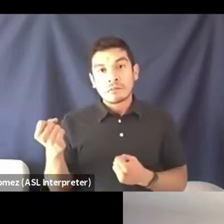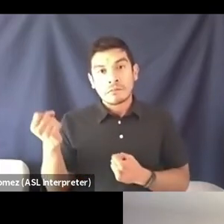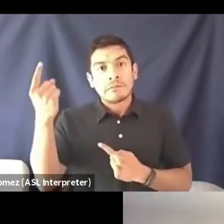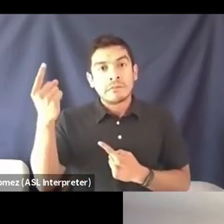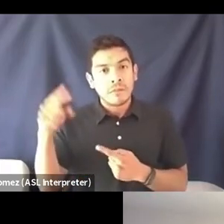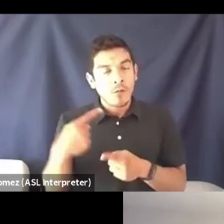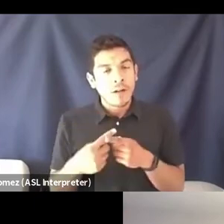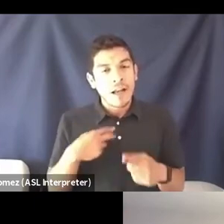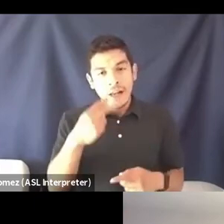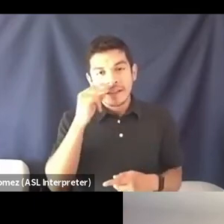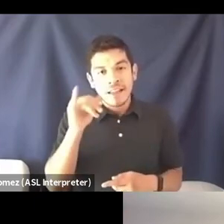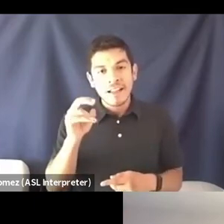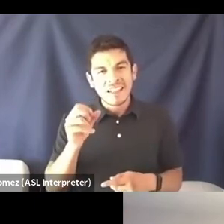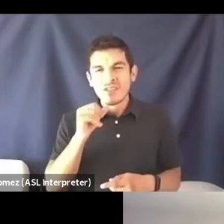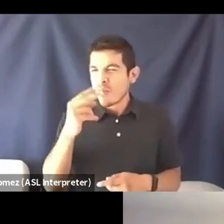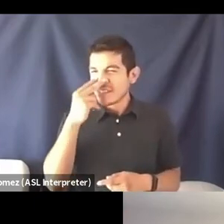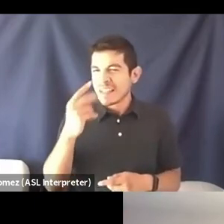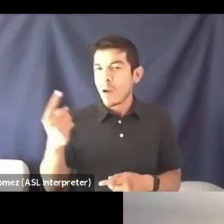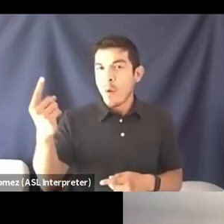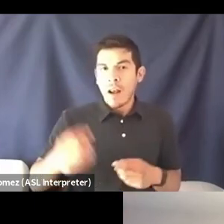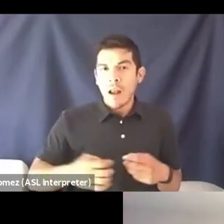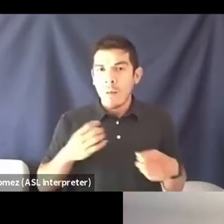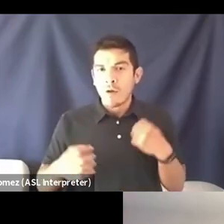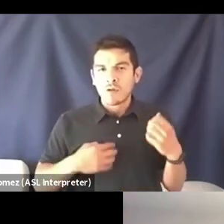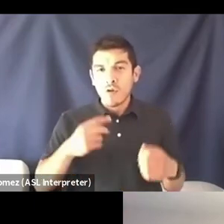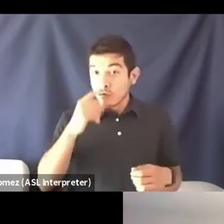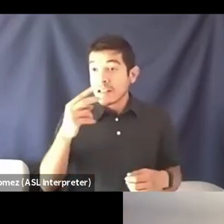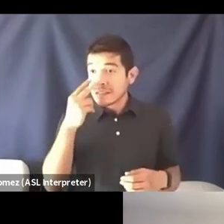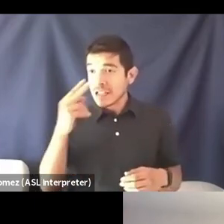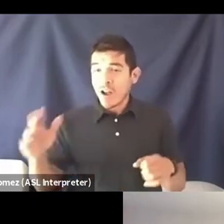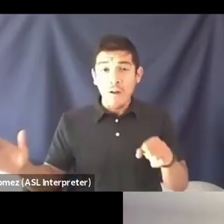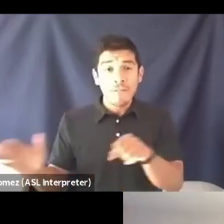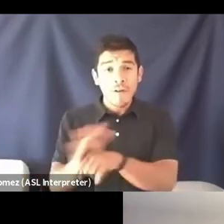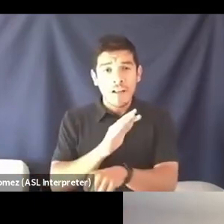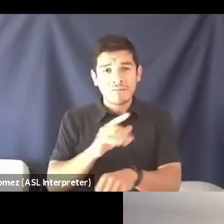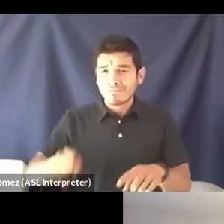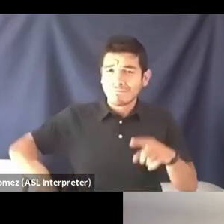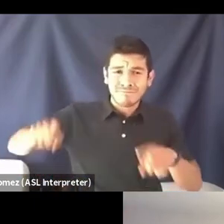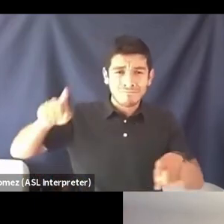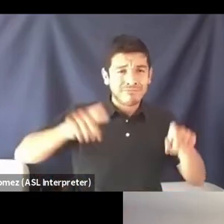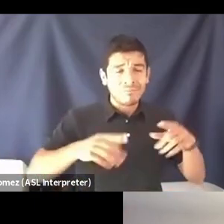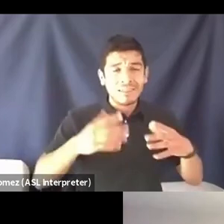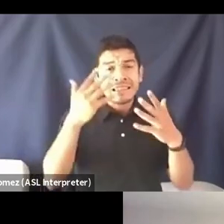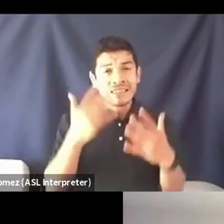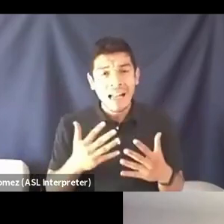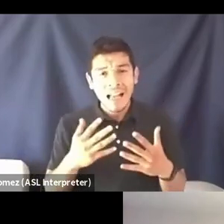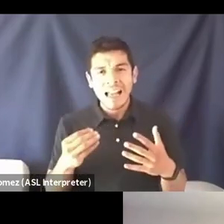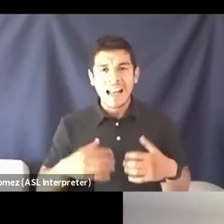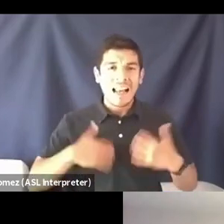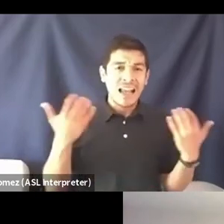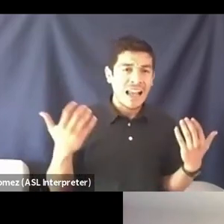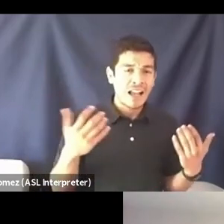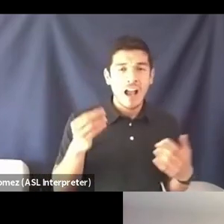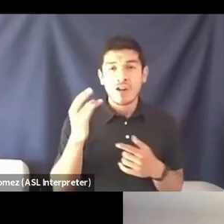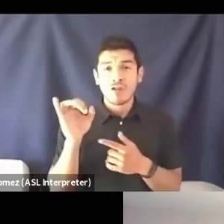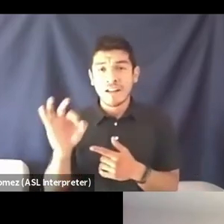of emotion from the family. Like we really see the full range of sadness and grief and anger. And I just think that,